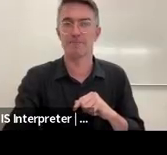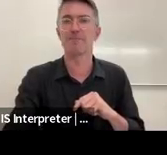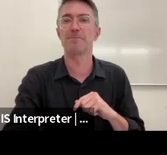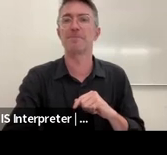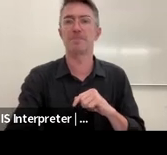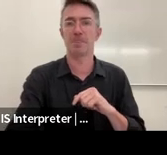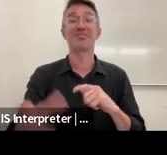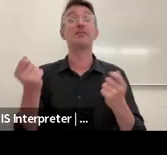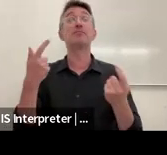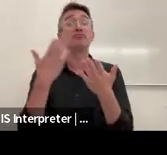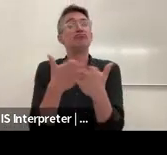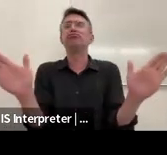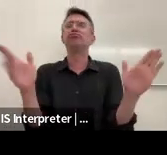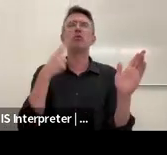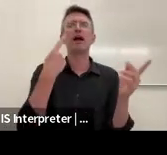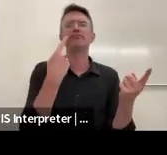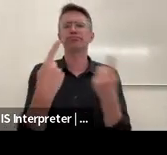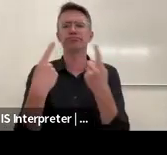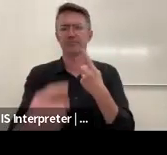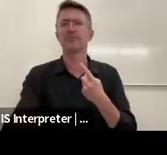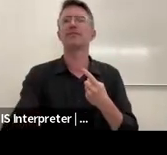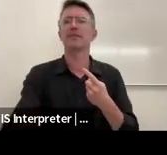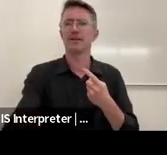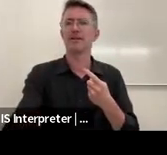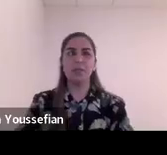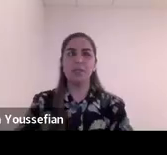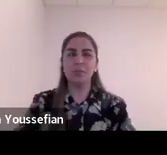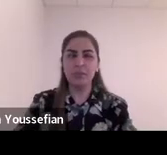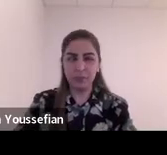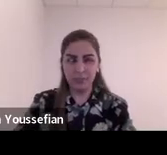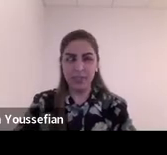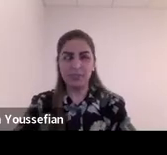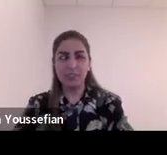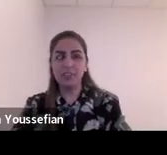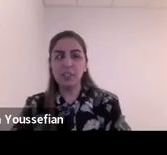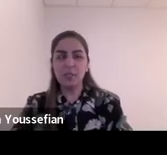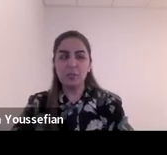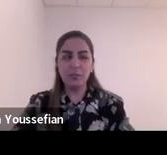what are the -- some very important facts that some of you may not be super familiar. Pamela, thank you so much.